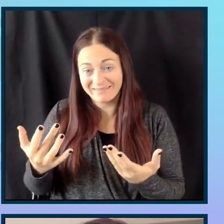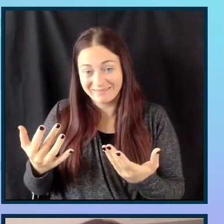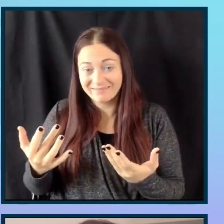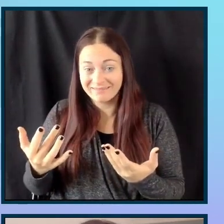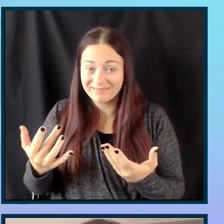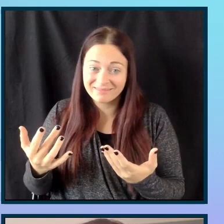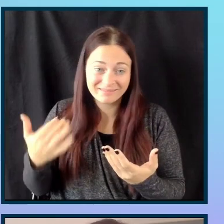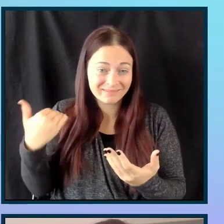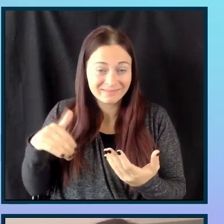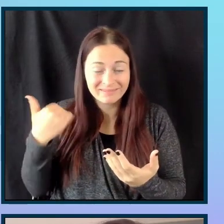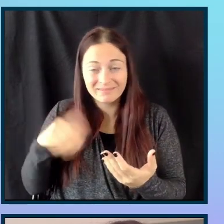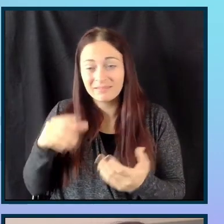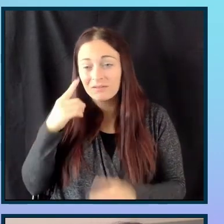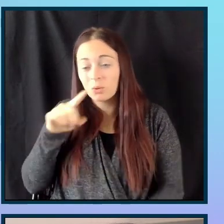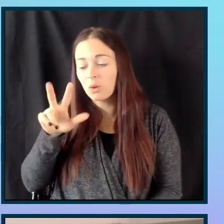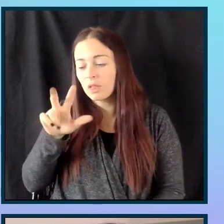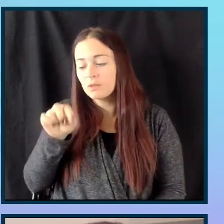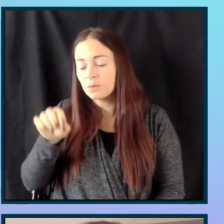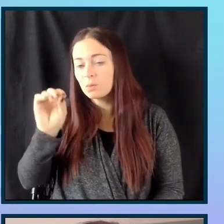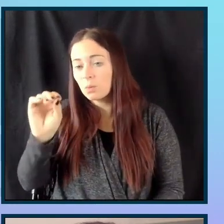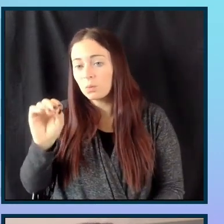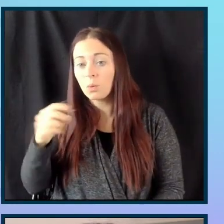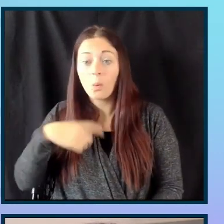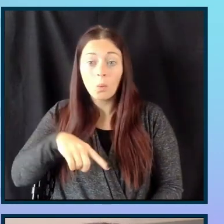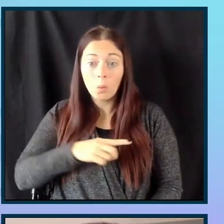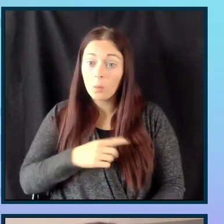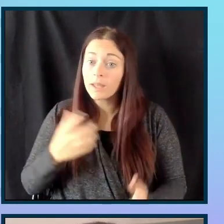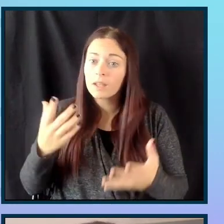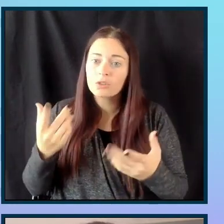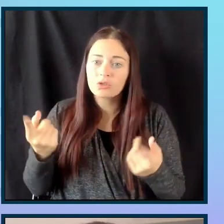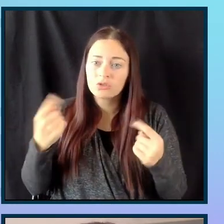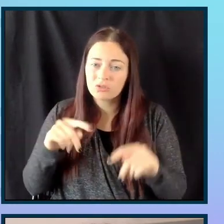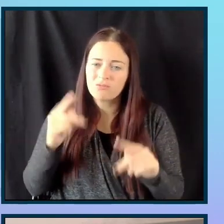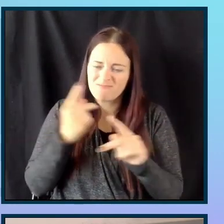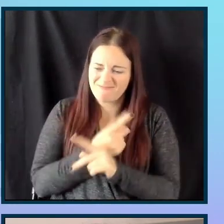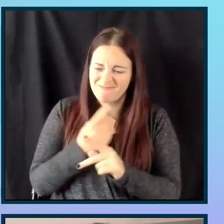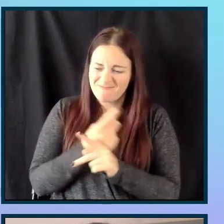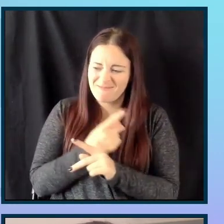So we do want to find a way to deliver something earlier.